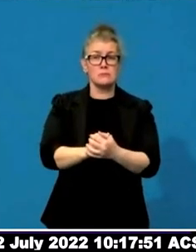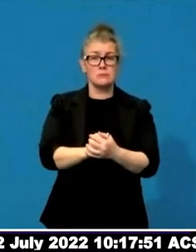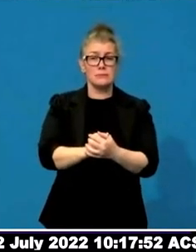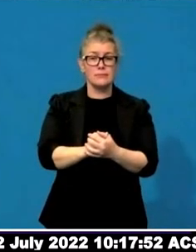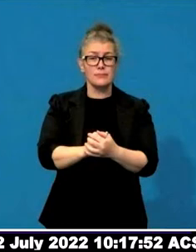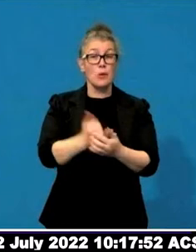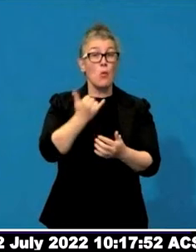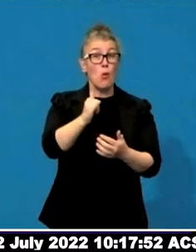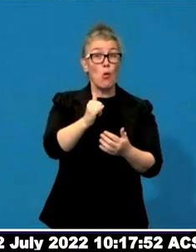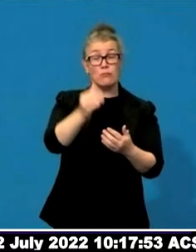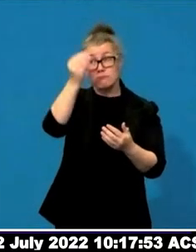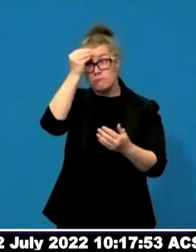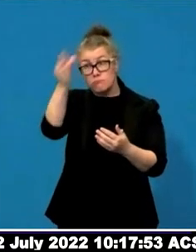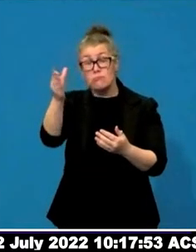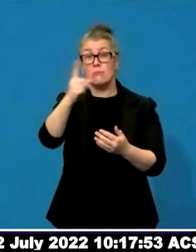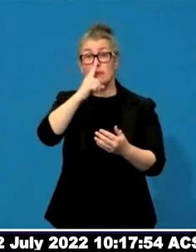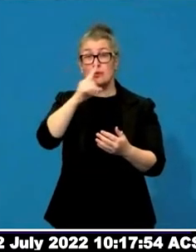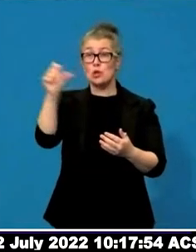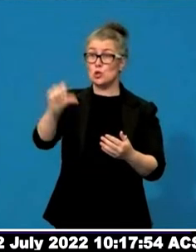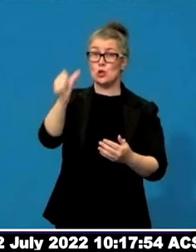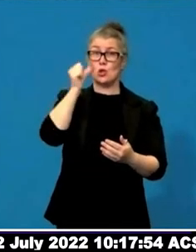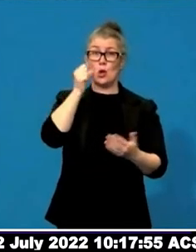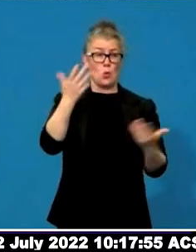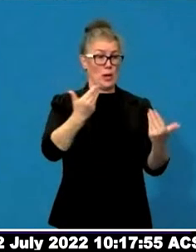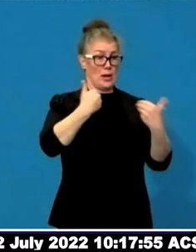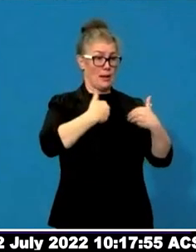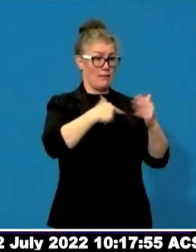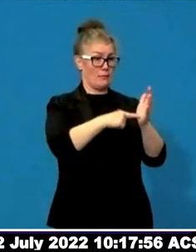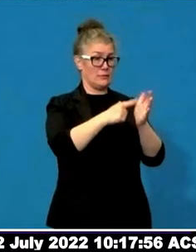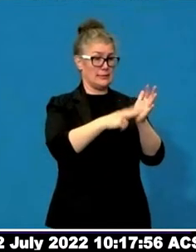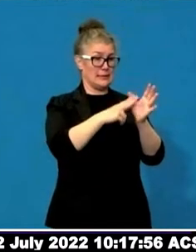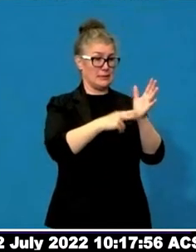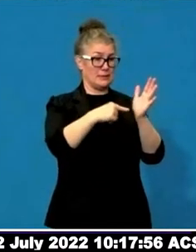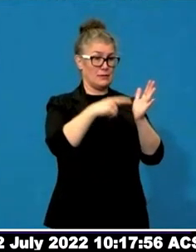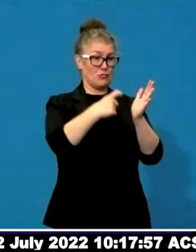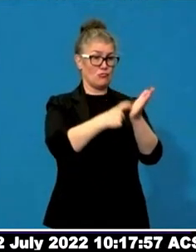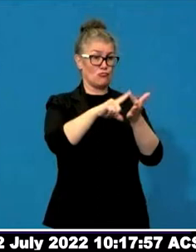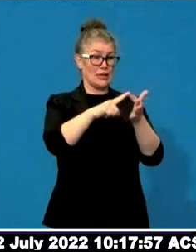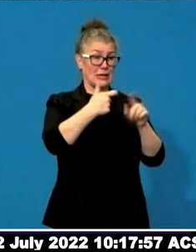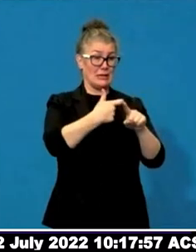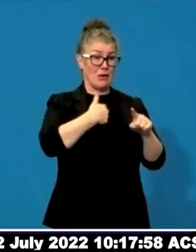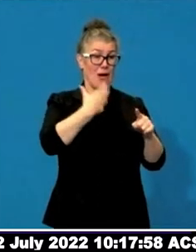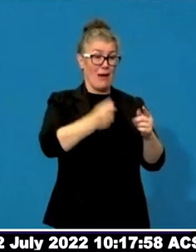about living in Tennant Creek and having a disability? Em is nodding.